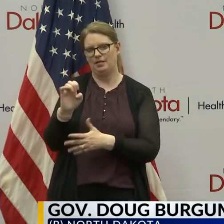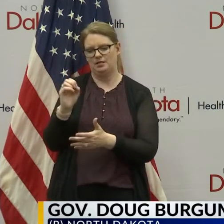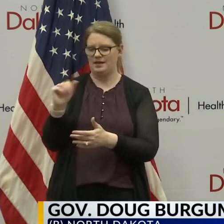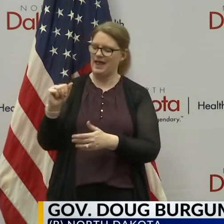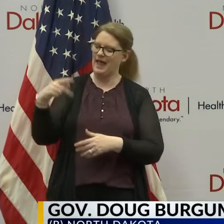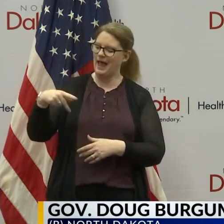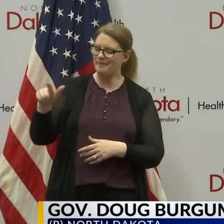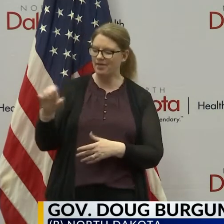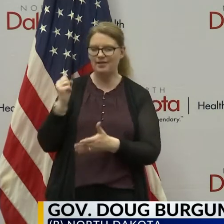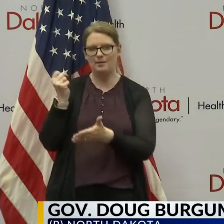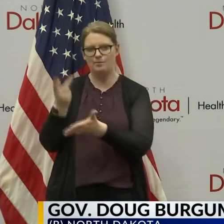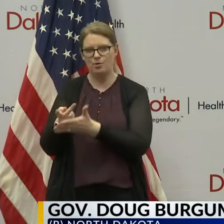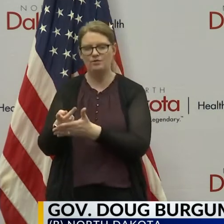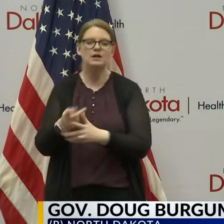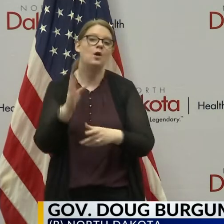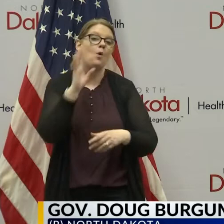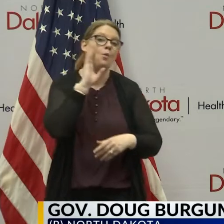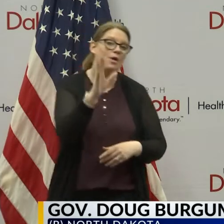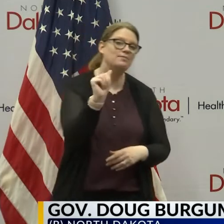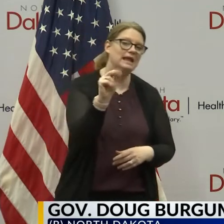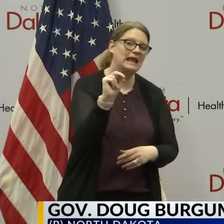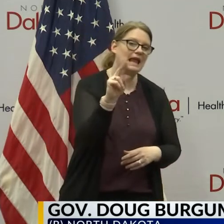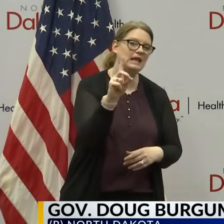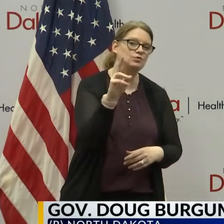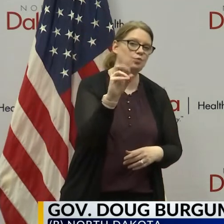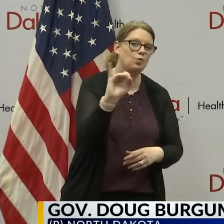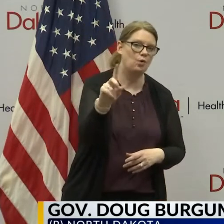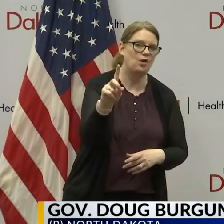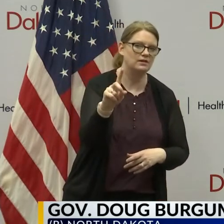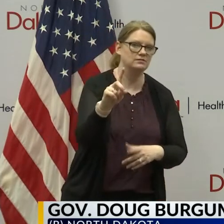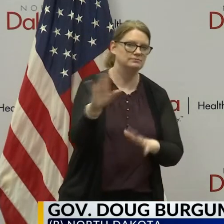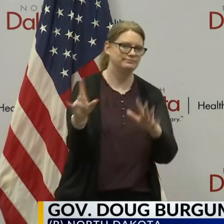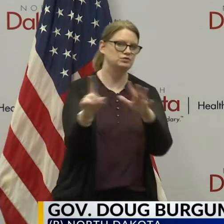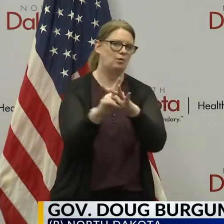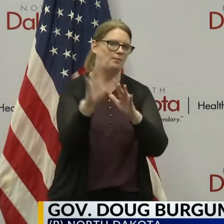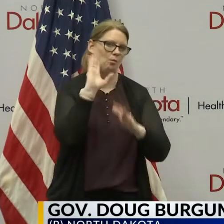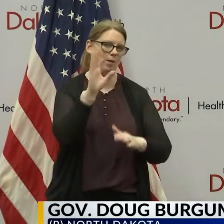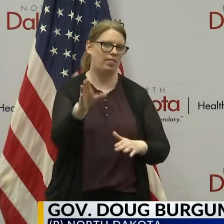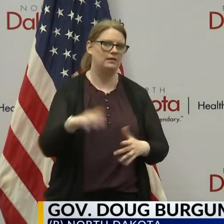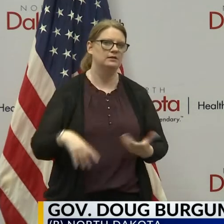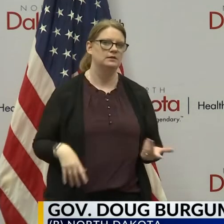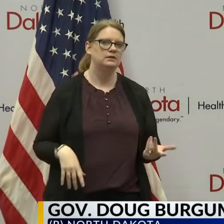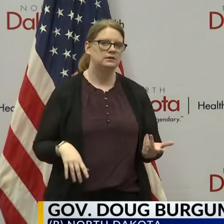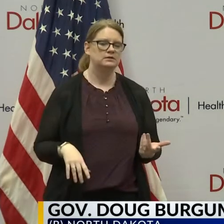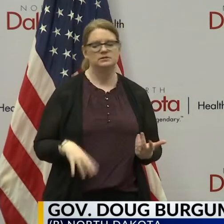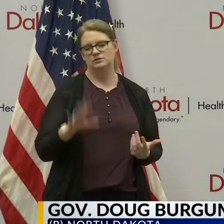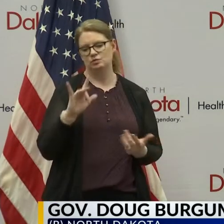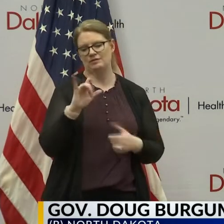ANDROID WILL BE COMING. WE WE'RE ABLE TO GET THE APPLE APPROVAL THIS AFTERNOON BUT THERE WILL BE AN ANDROID VERSION OF THIS APP COMING